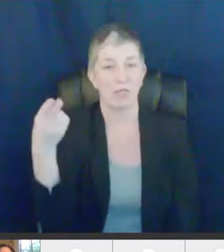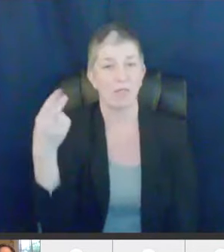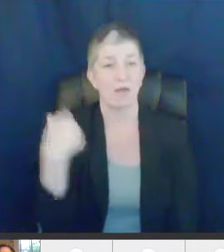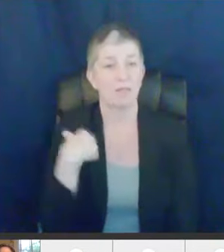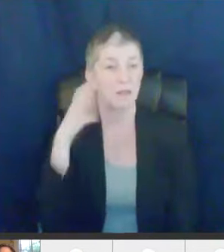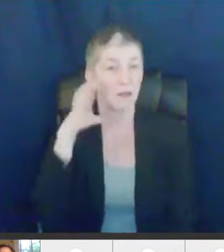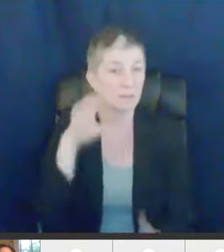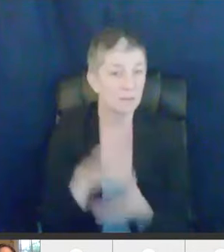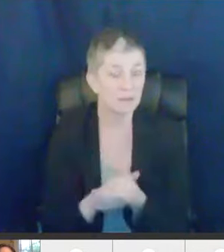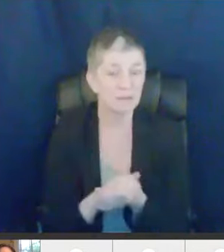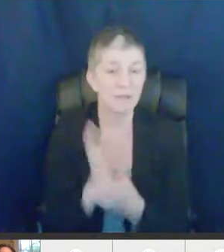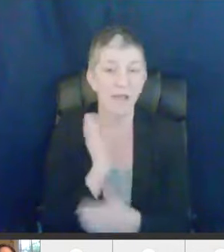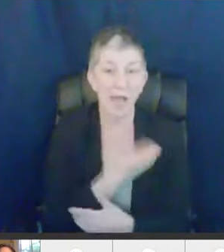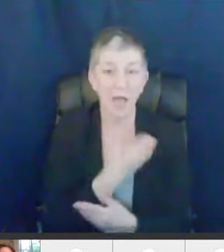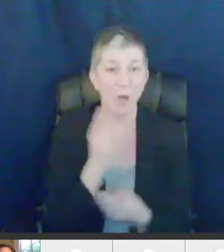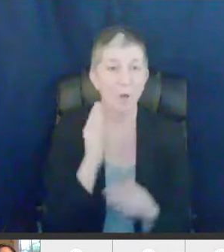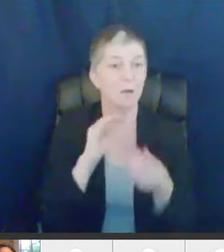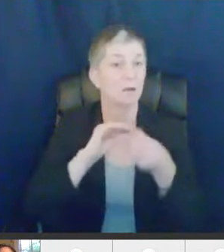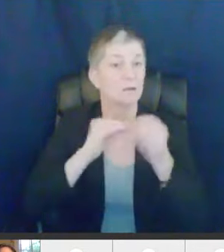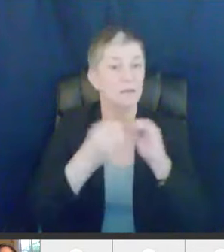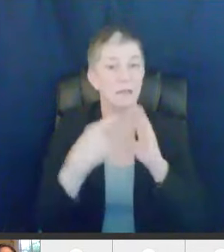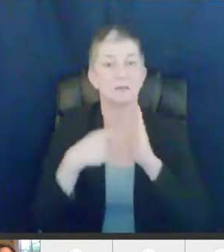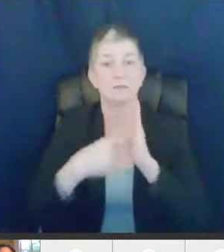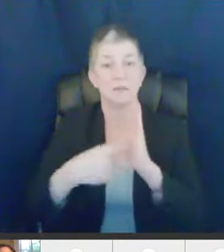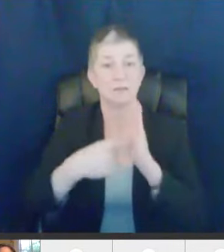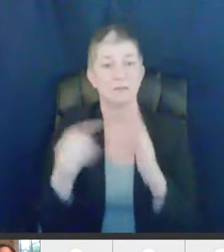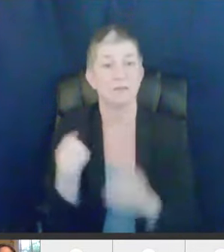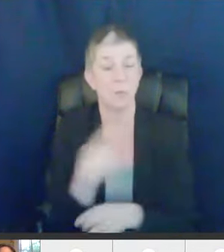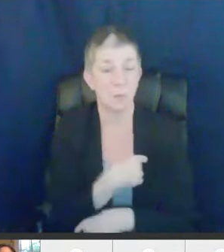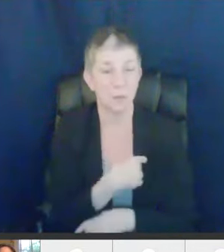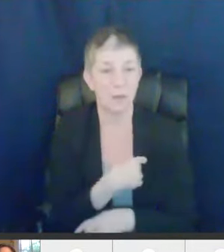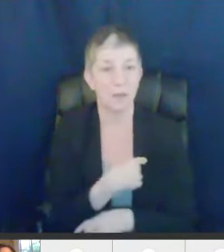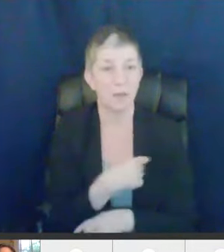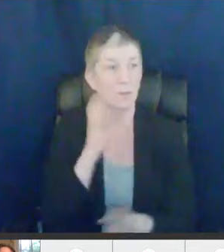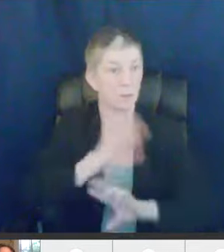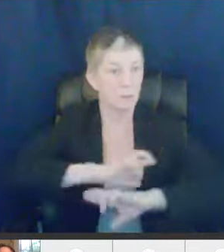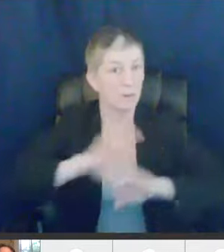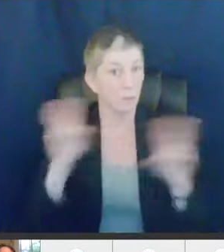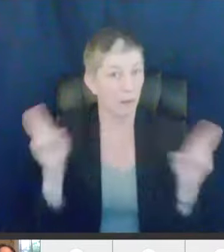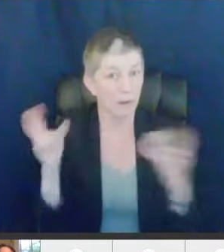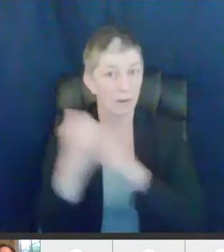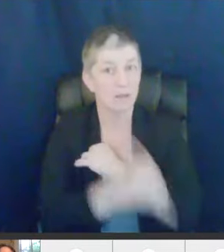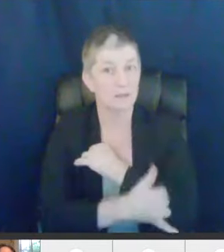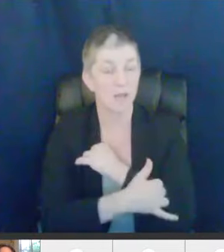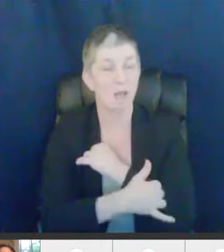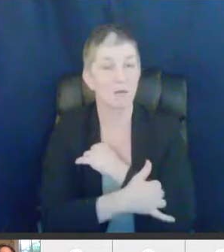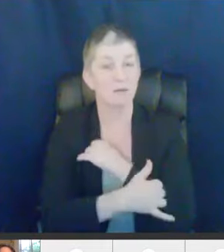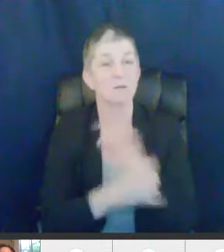our data demonstrates that we would be ready as a county to go to yellow on